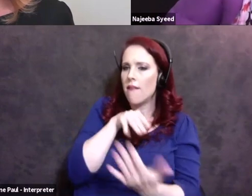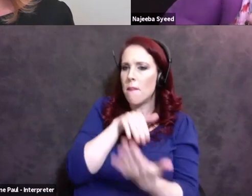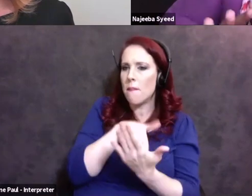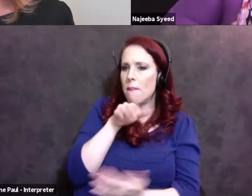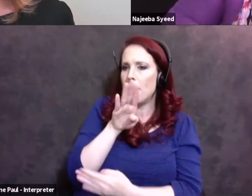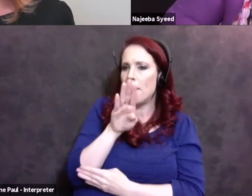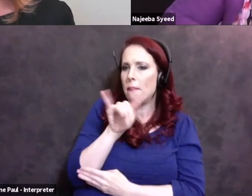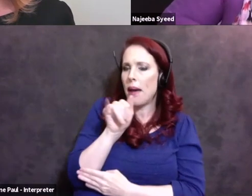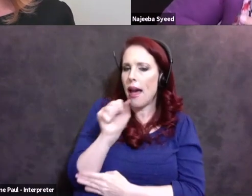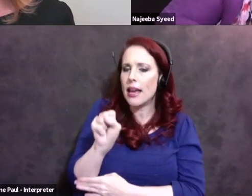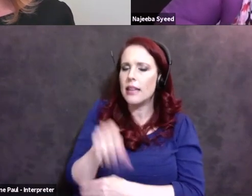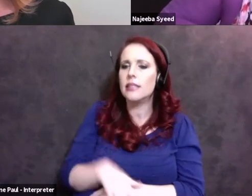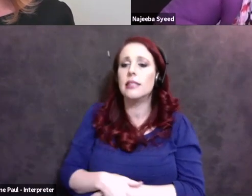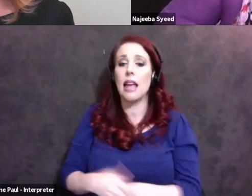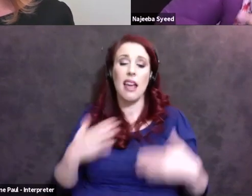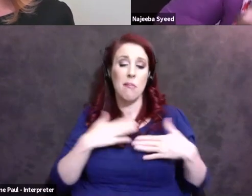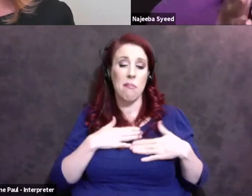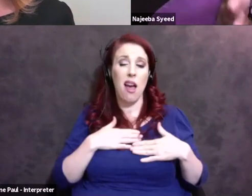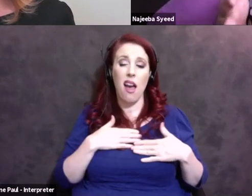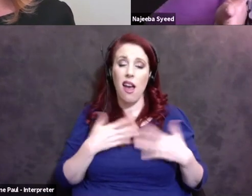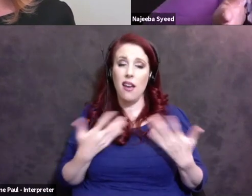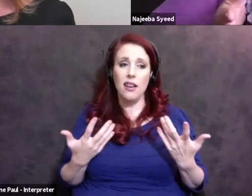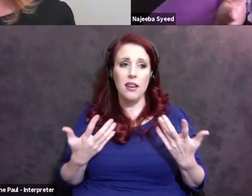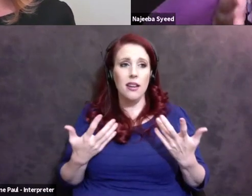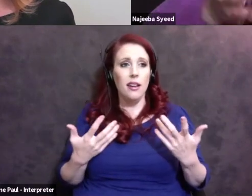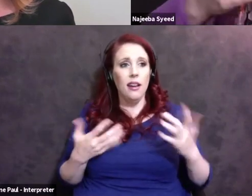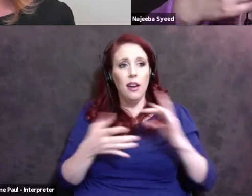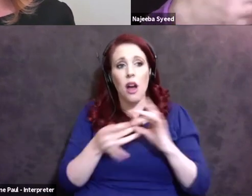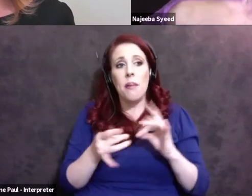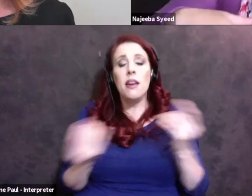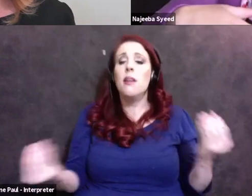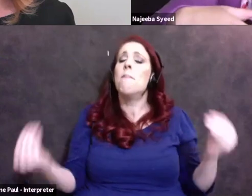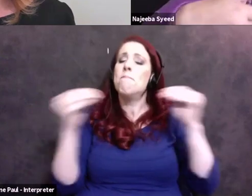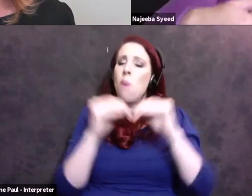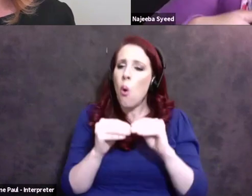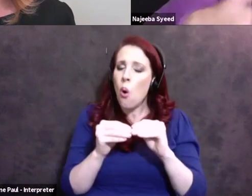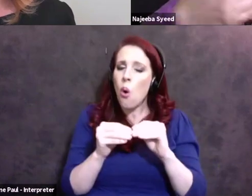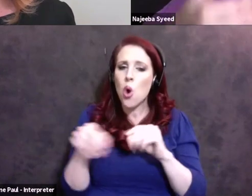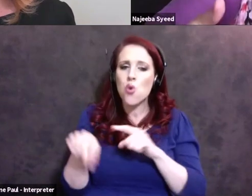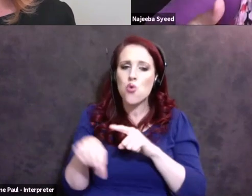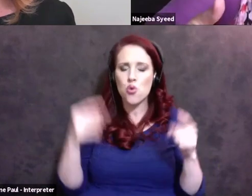Melinda end my comments here and that is the more that you can think of anti-Muslim bias